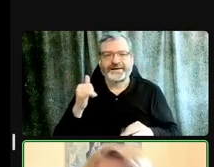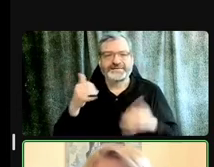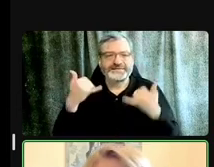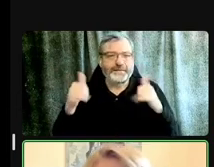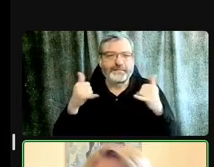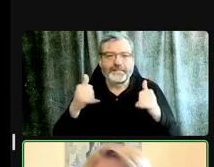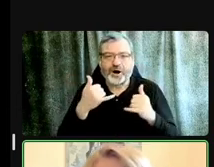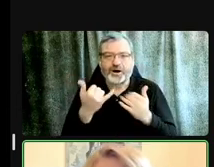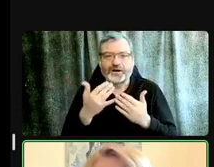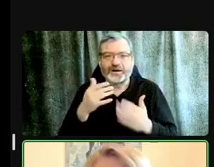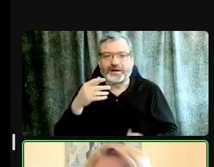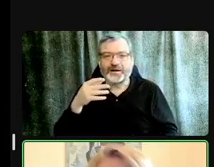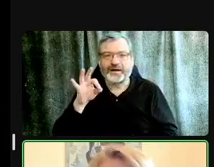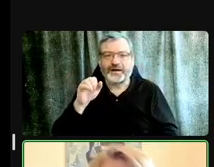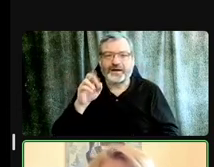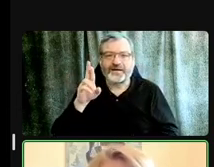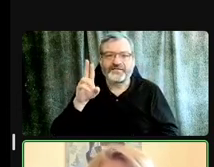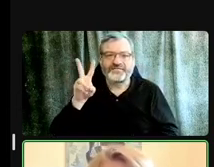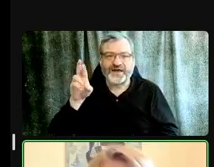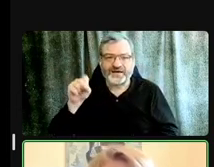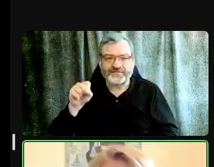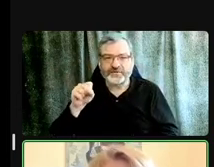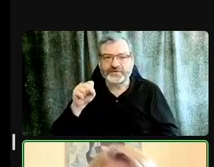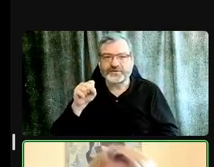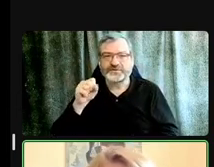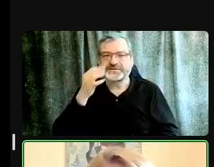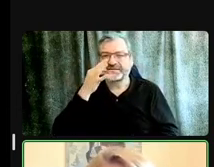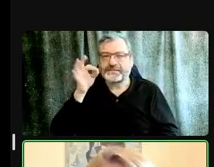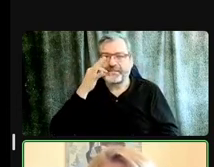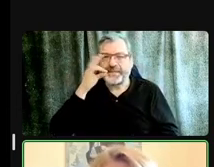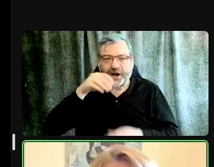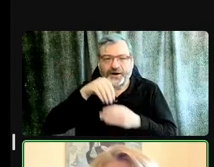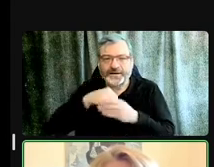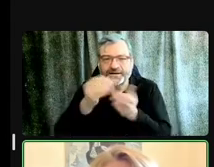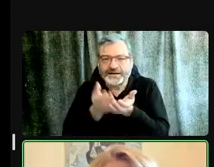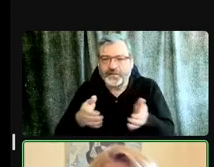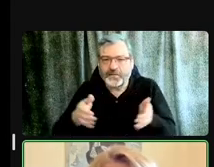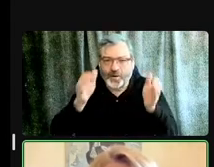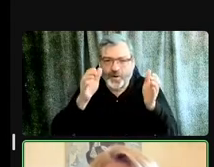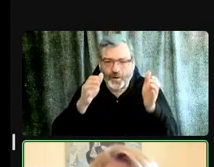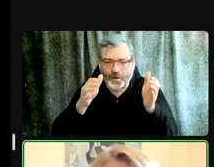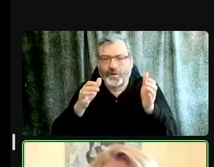berries in a bowl and maybe some gift wrapping and some peanuts.